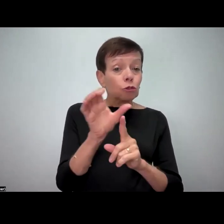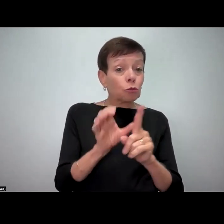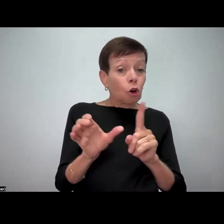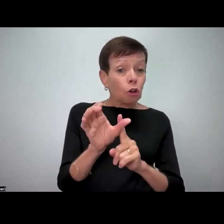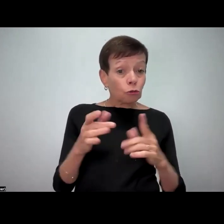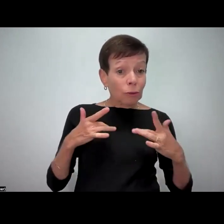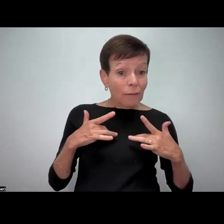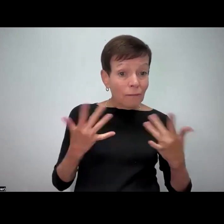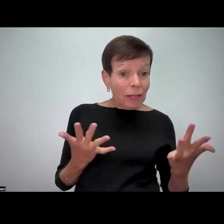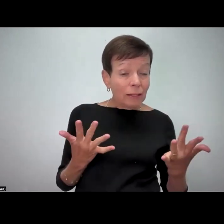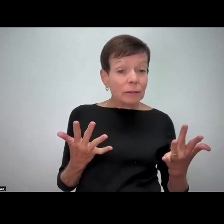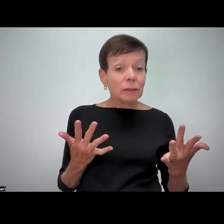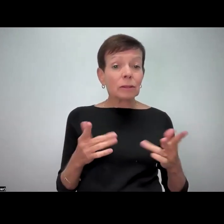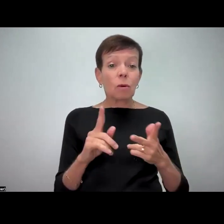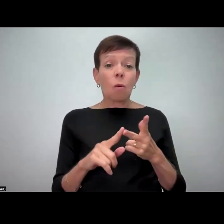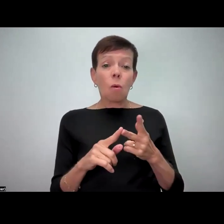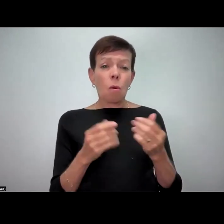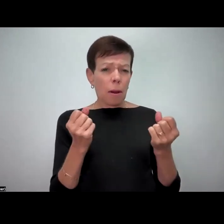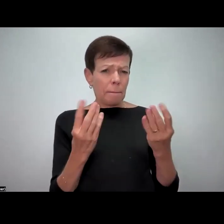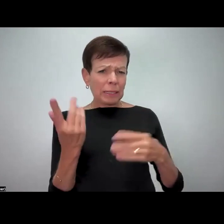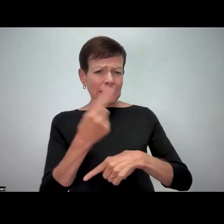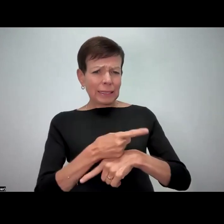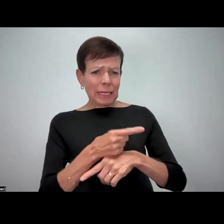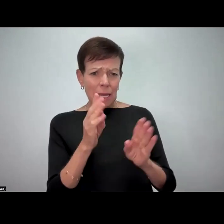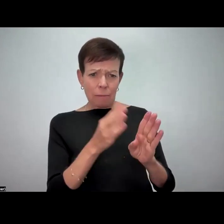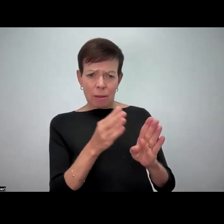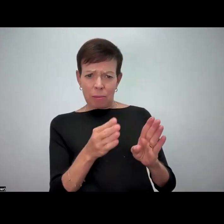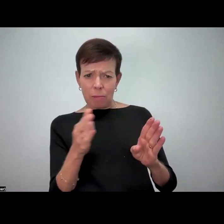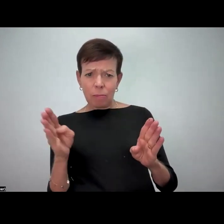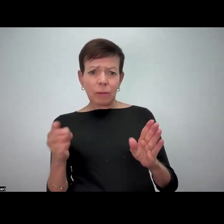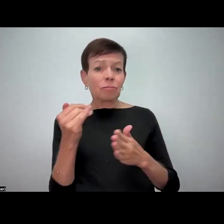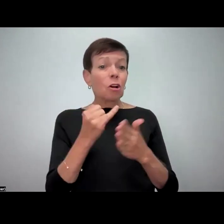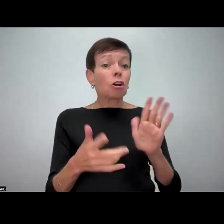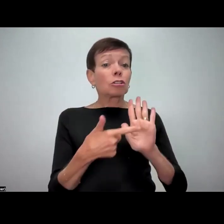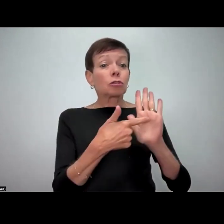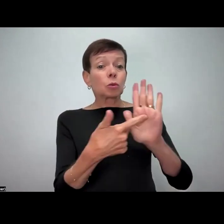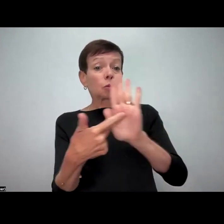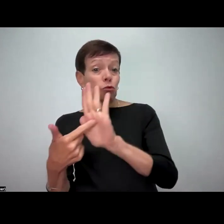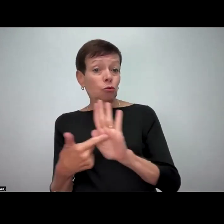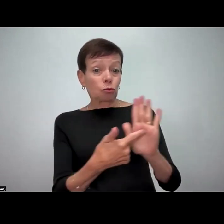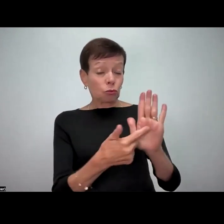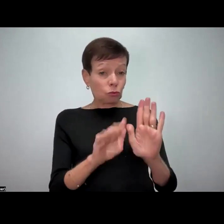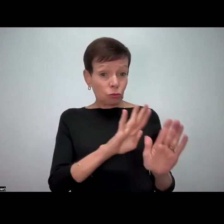artists are invited to showcase their work and talk to the community about how they can help,